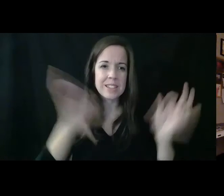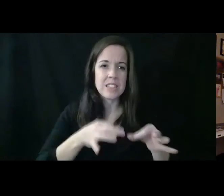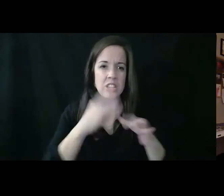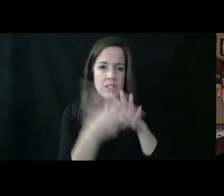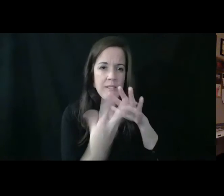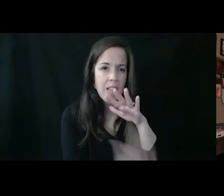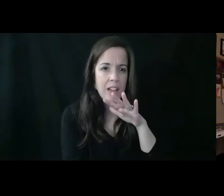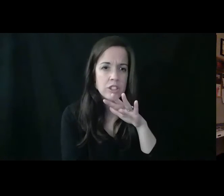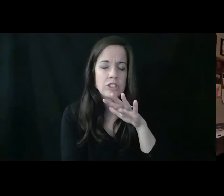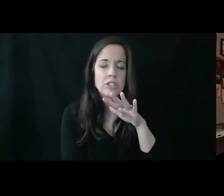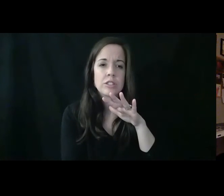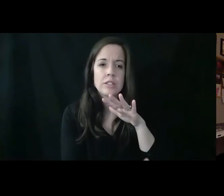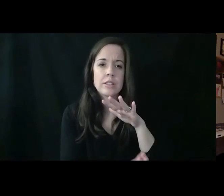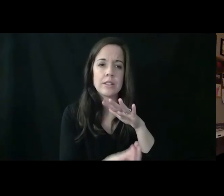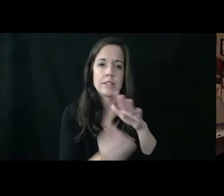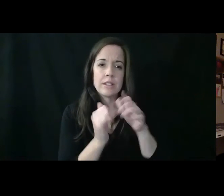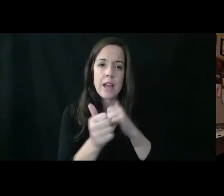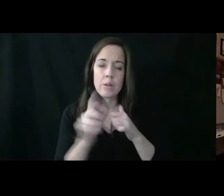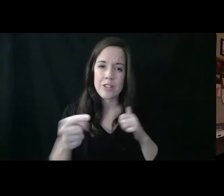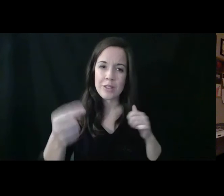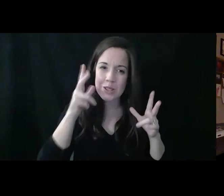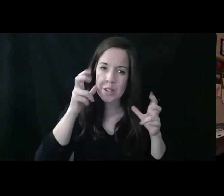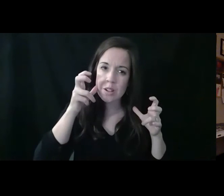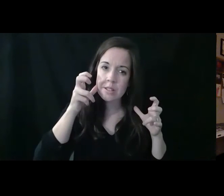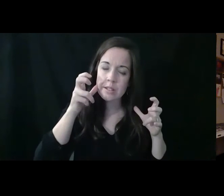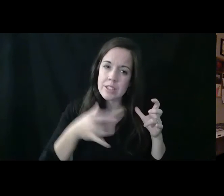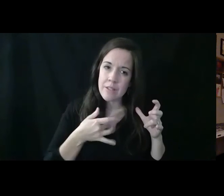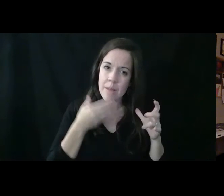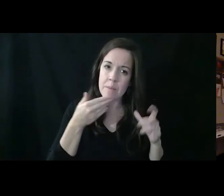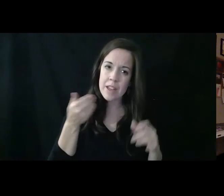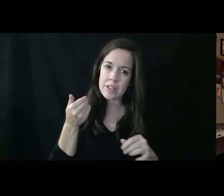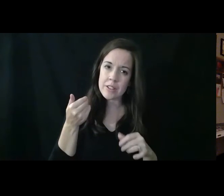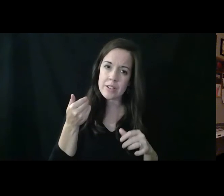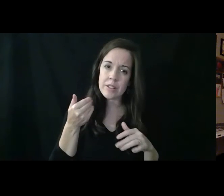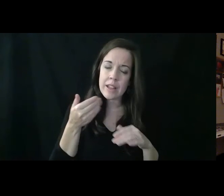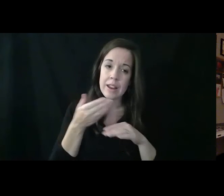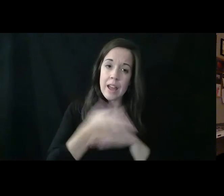The way, when she first heard, she felt better. How after she had nothing to hold.